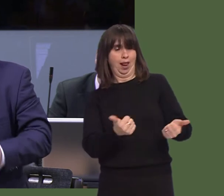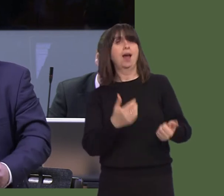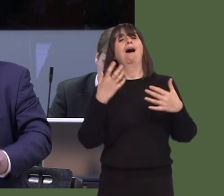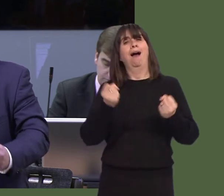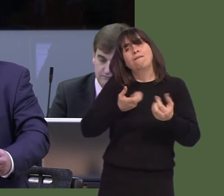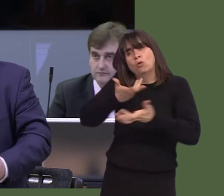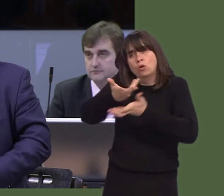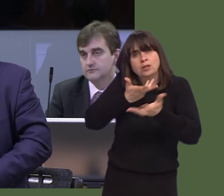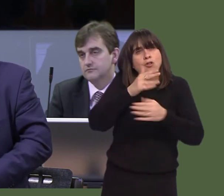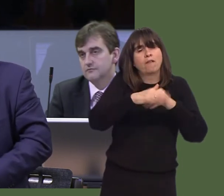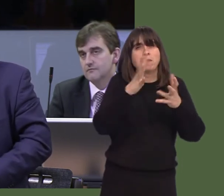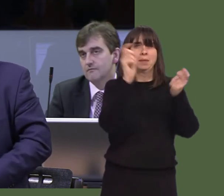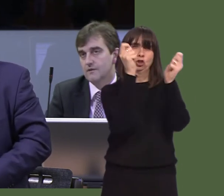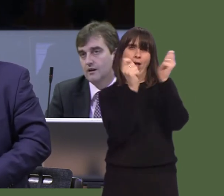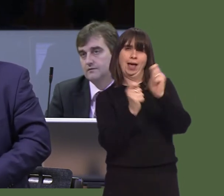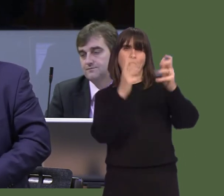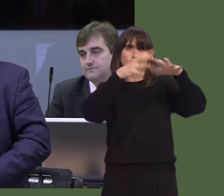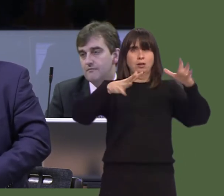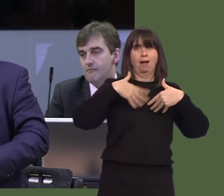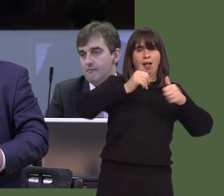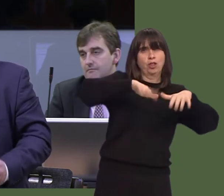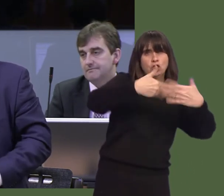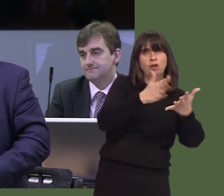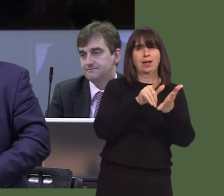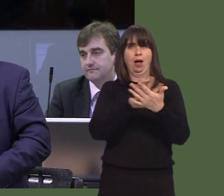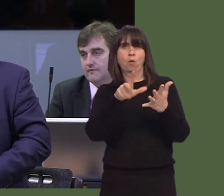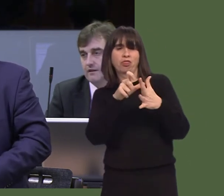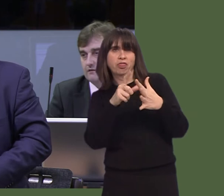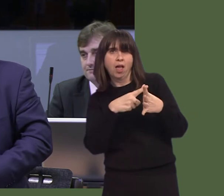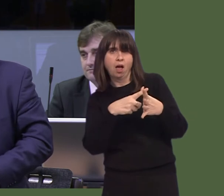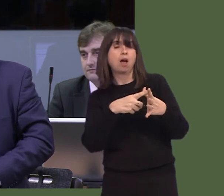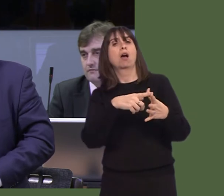We are in agreement a lot this afternoon. I couldnít agree more with what she said.